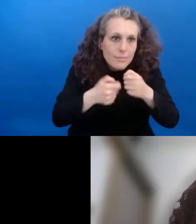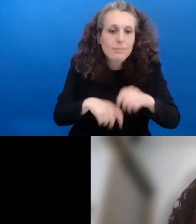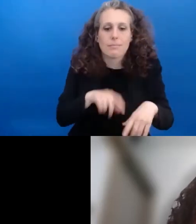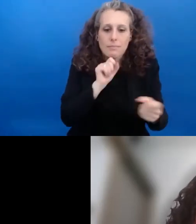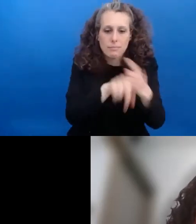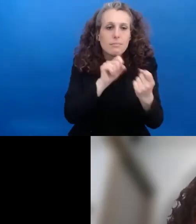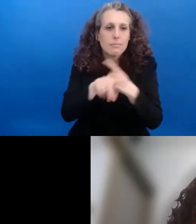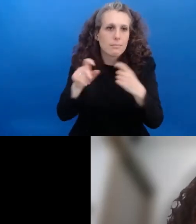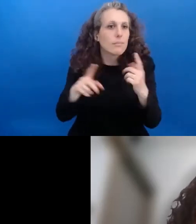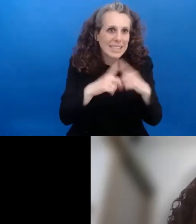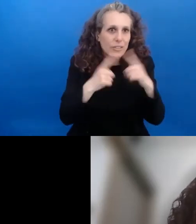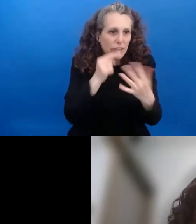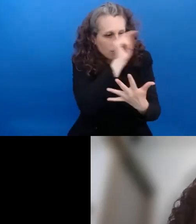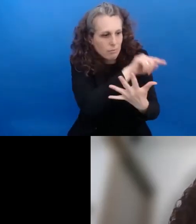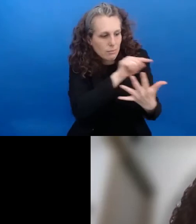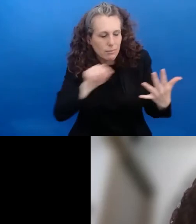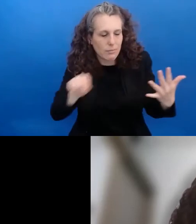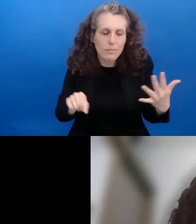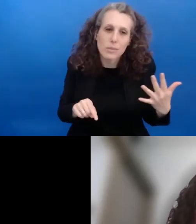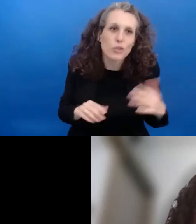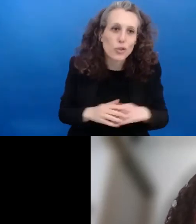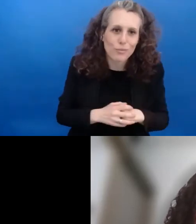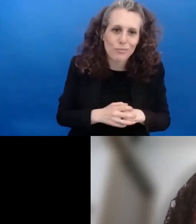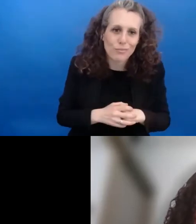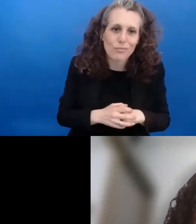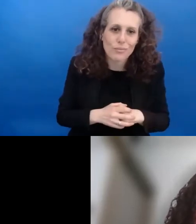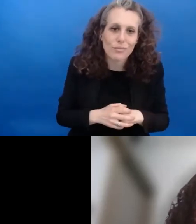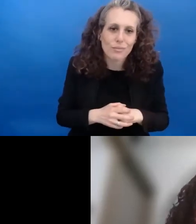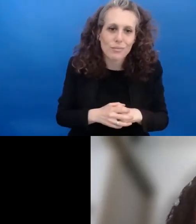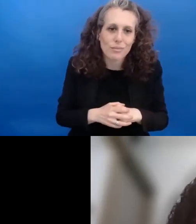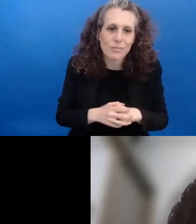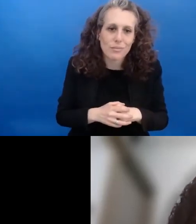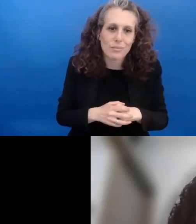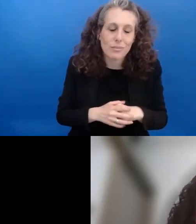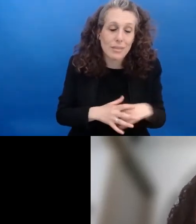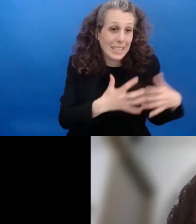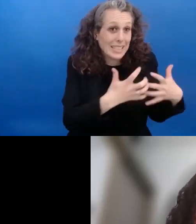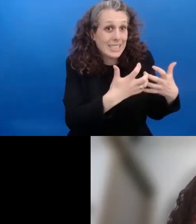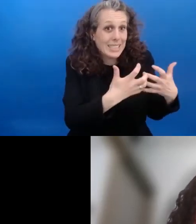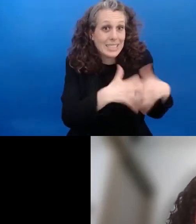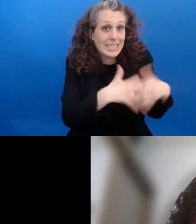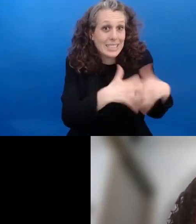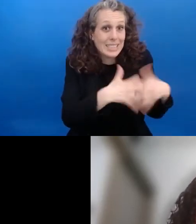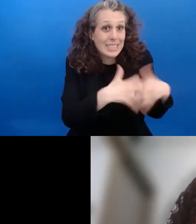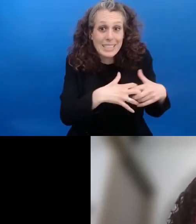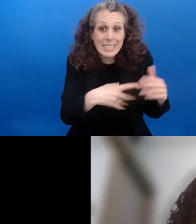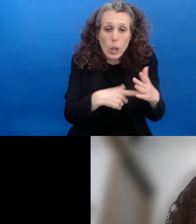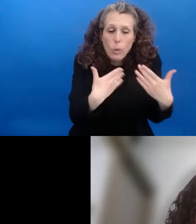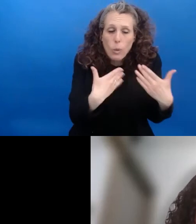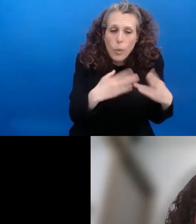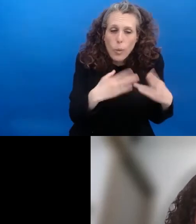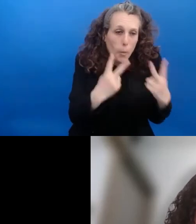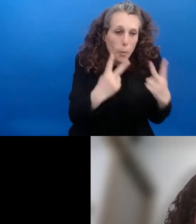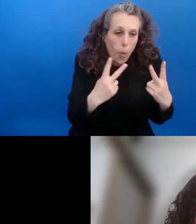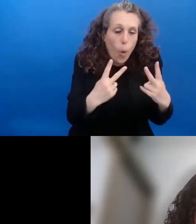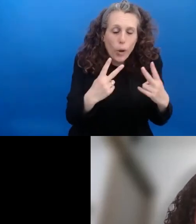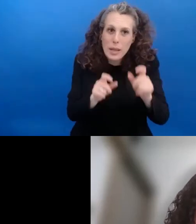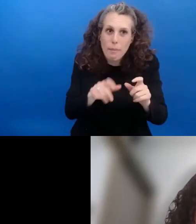but technologies um are very um have been very important uh during the pandemic however we should